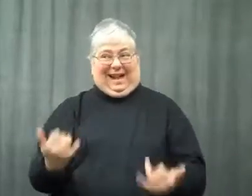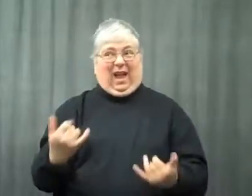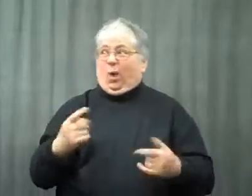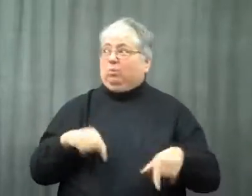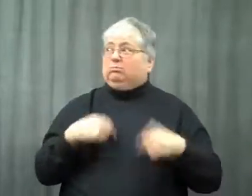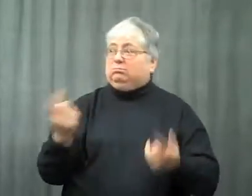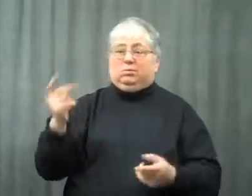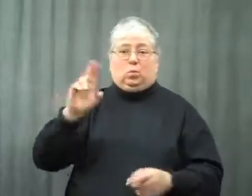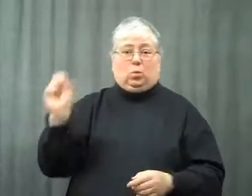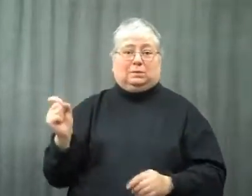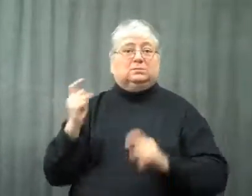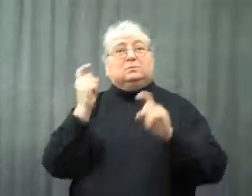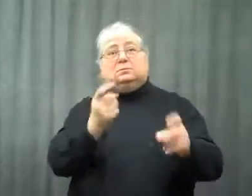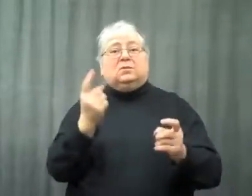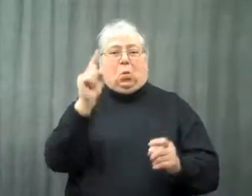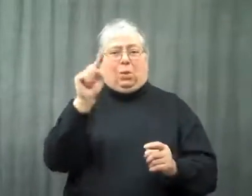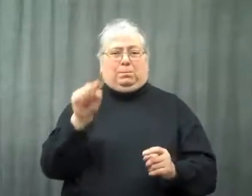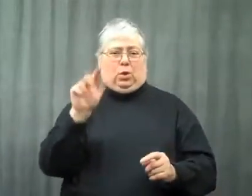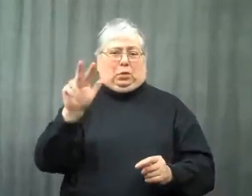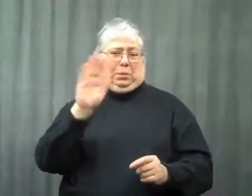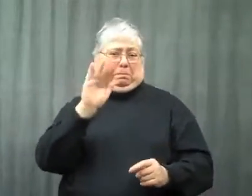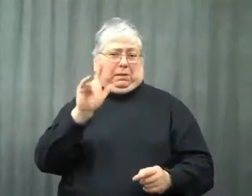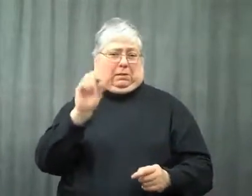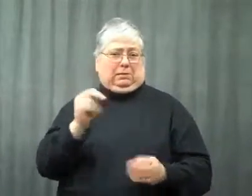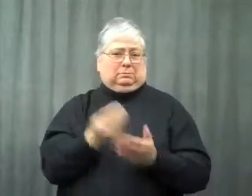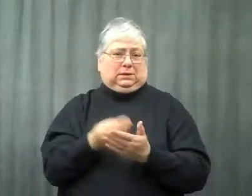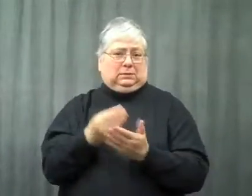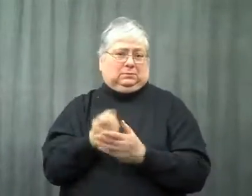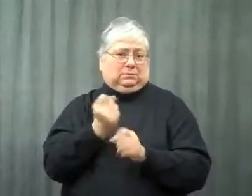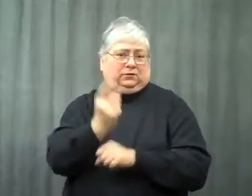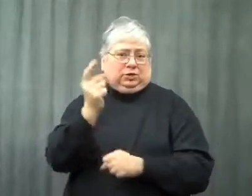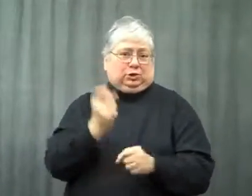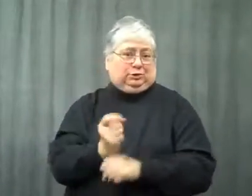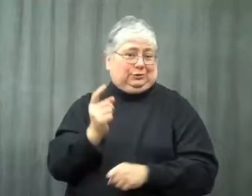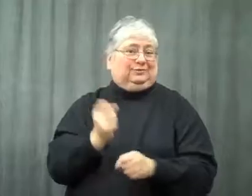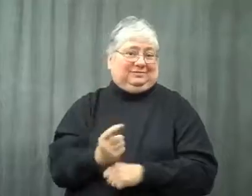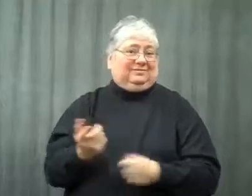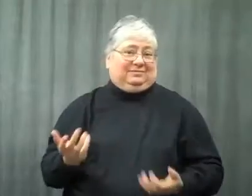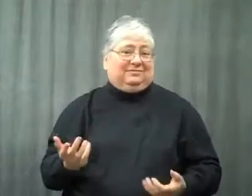The U.S. sends $1.3 billion every year to Egypt.